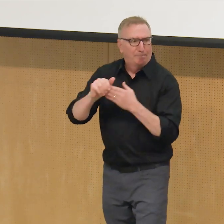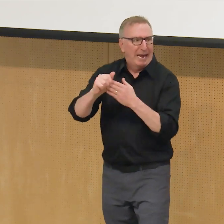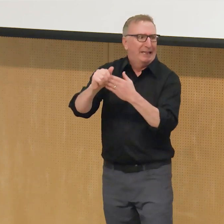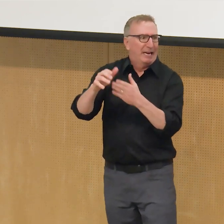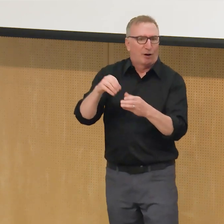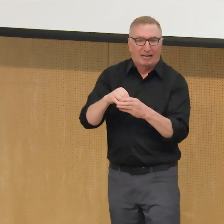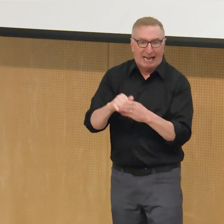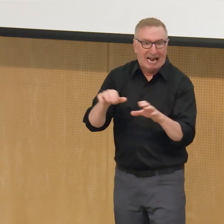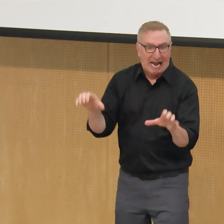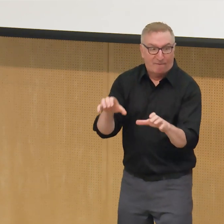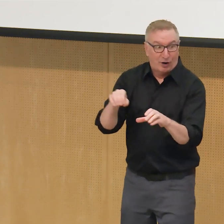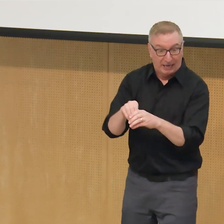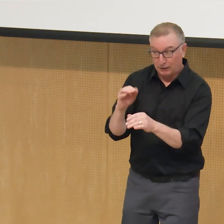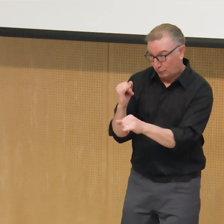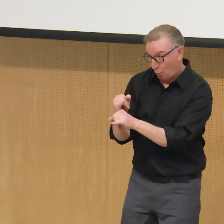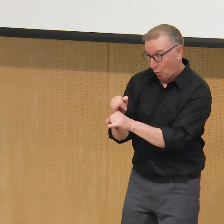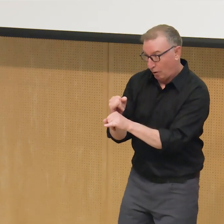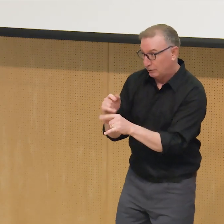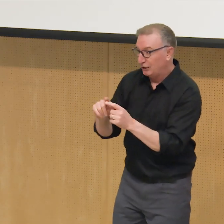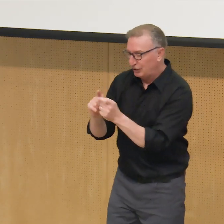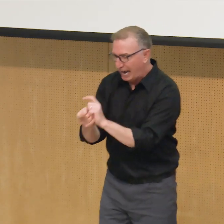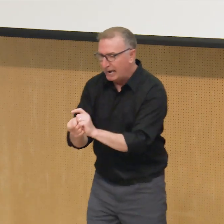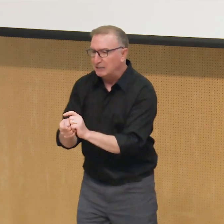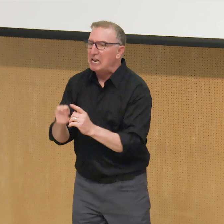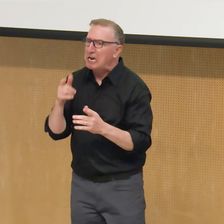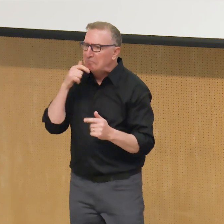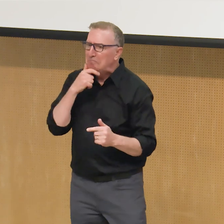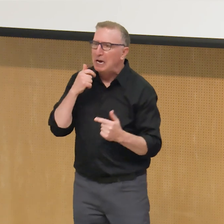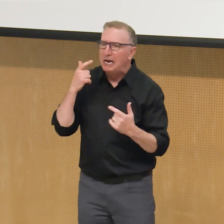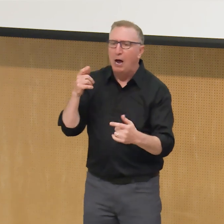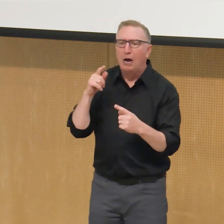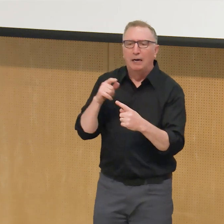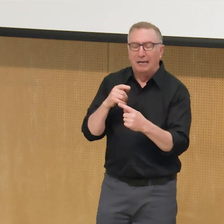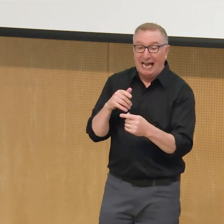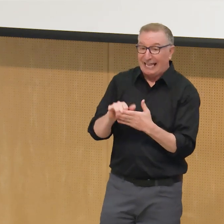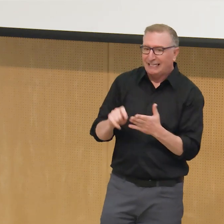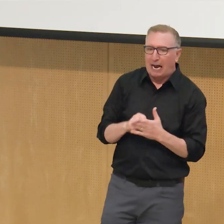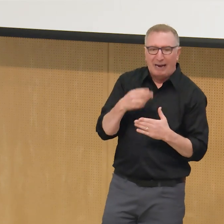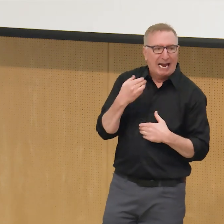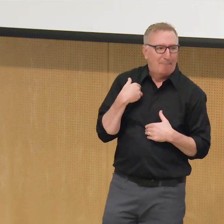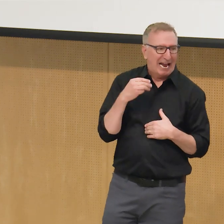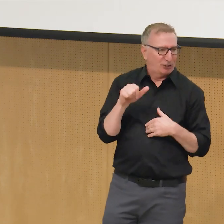Lon was a leader in all of the efforts to change residential schools for the Deaf.